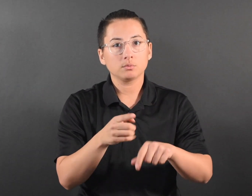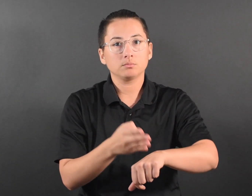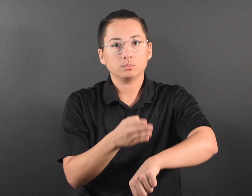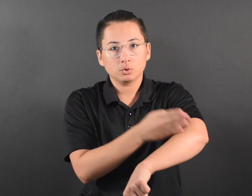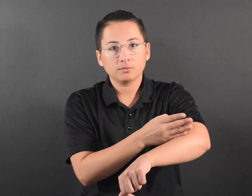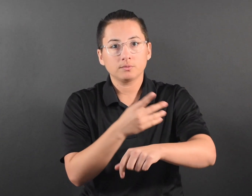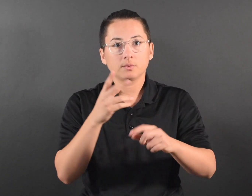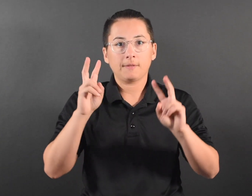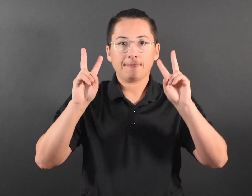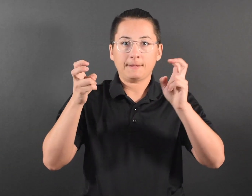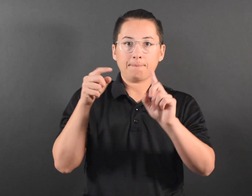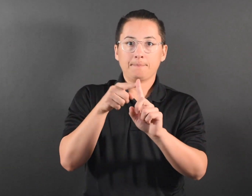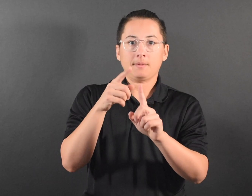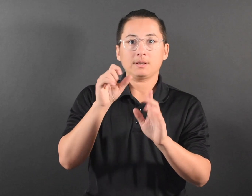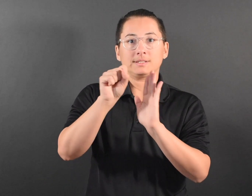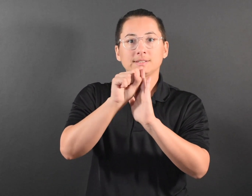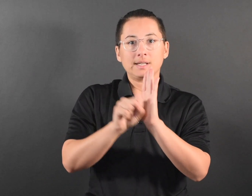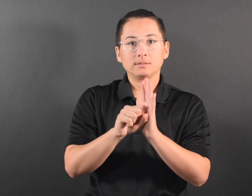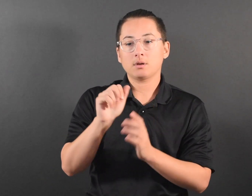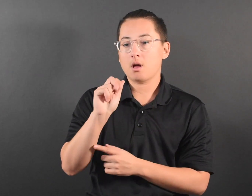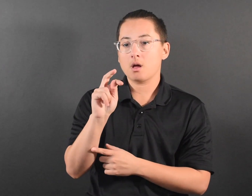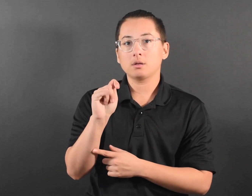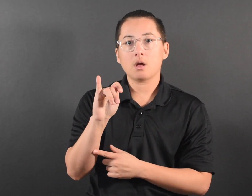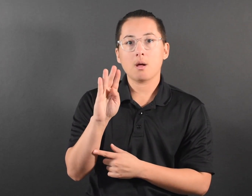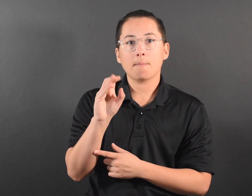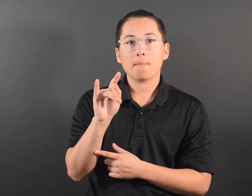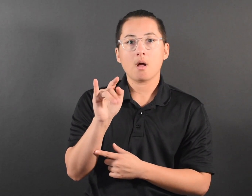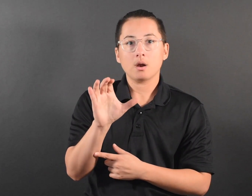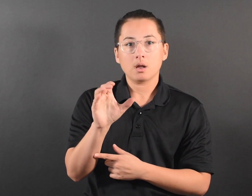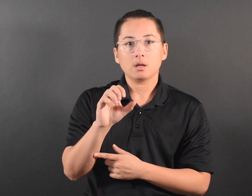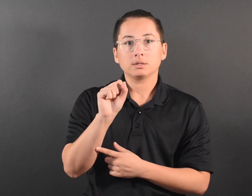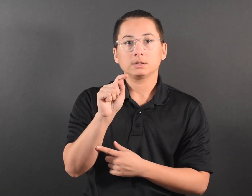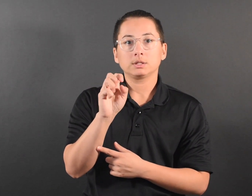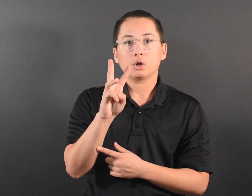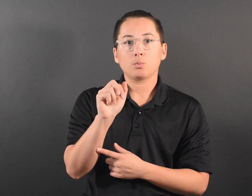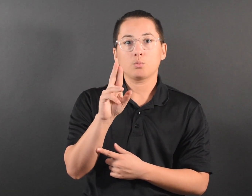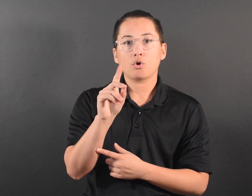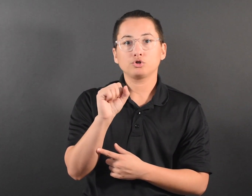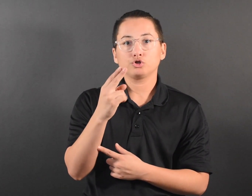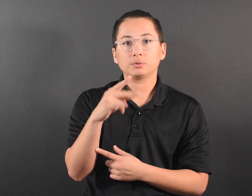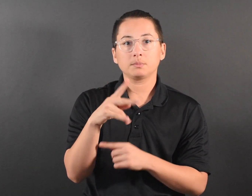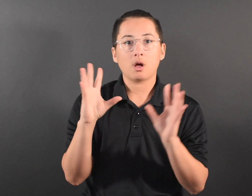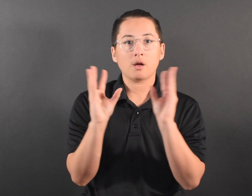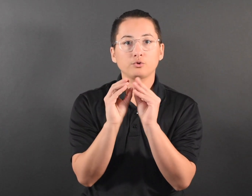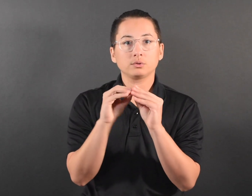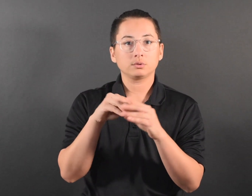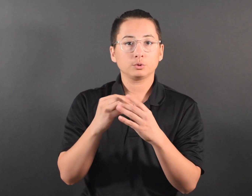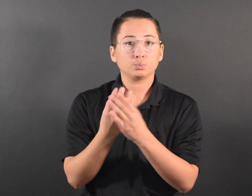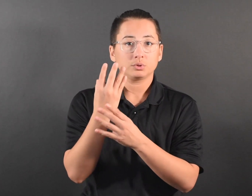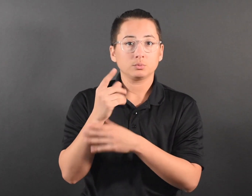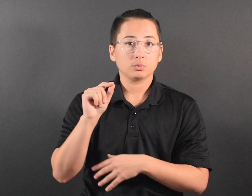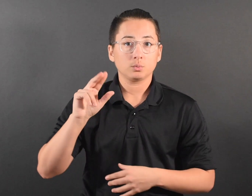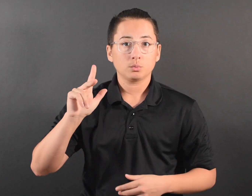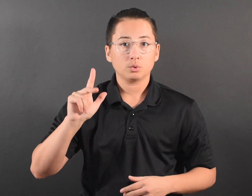to progress will be the theme for the state’s antibiotic stewardship conference in Spring 2023.